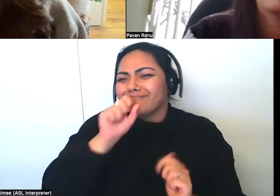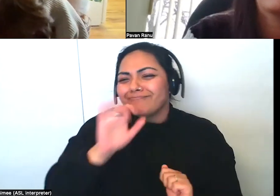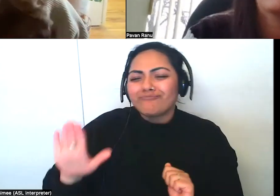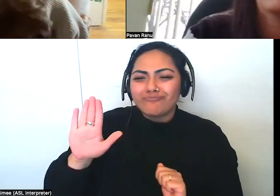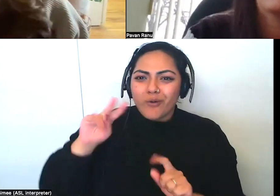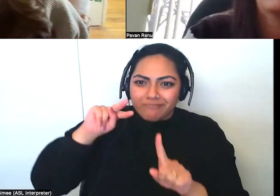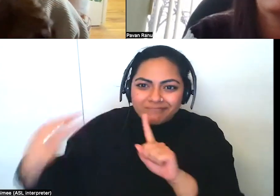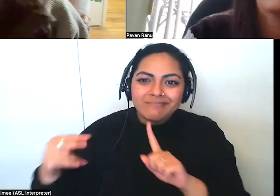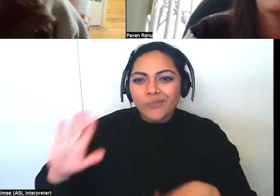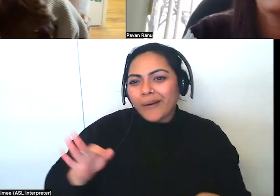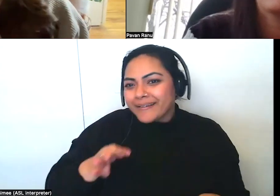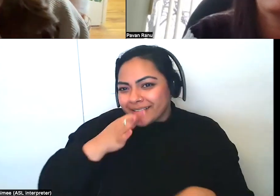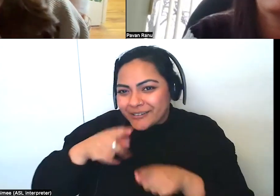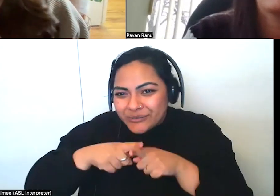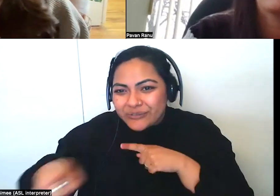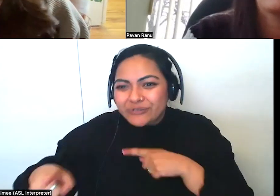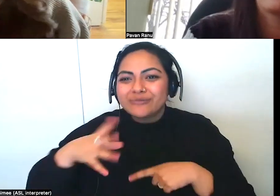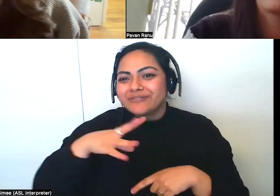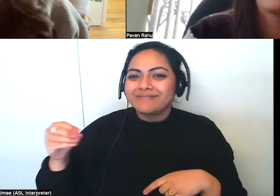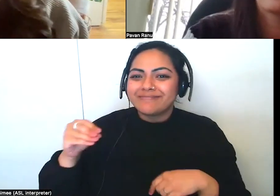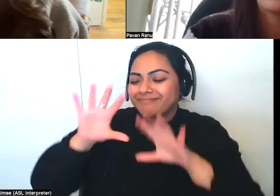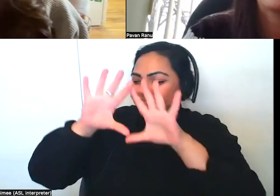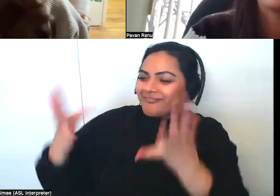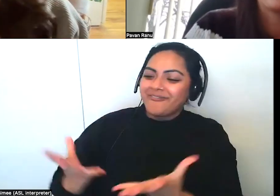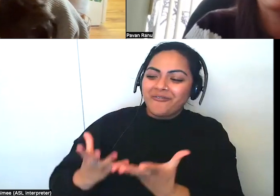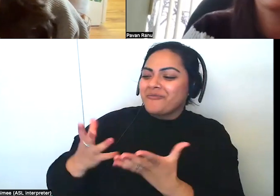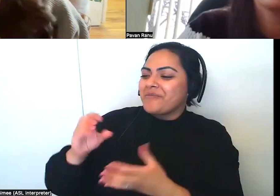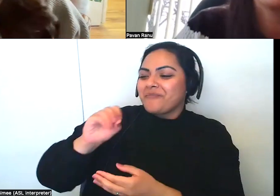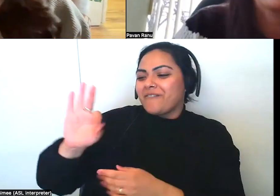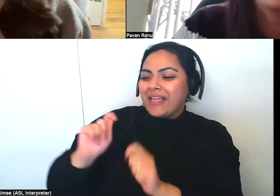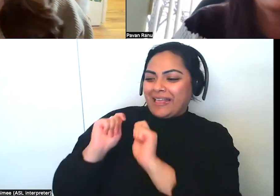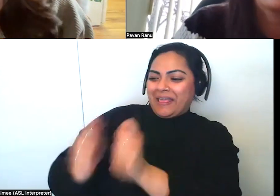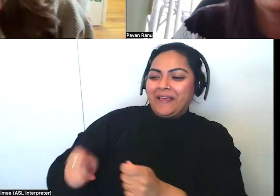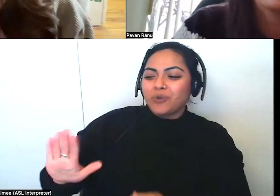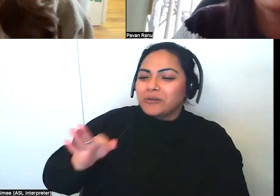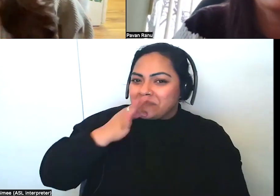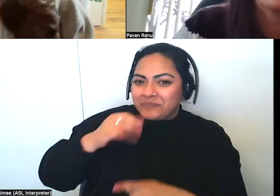insights into the woolly world of gift, which we at BookNet don't get to spend a lot of time in.